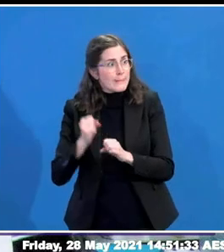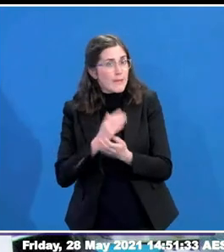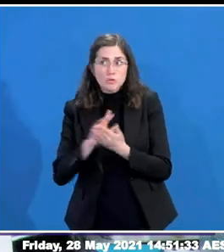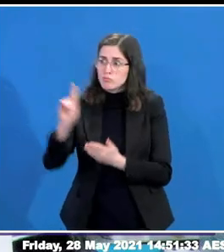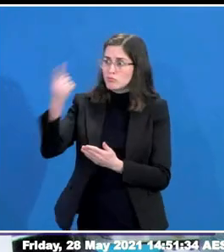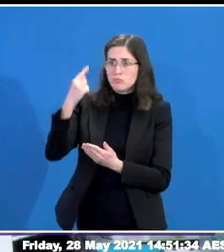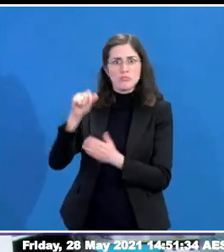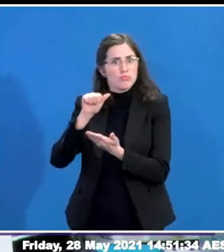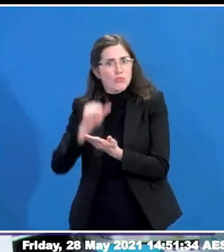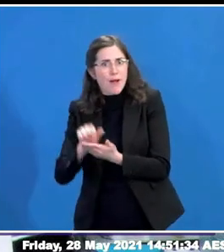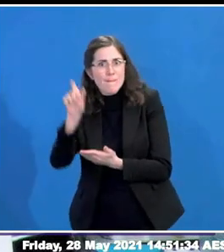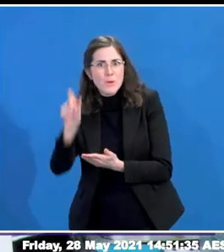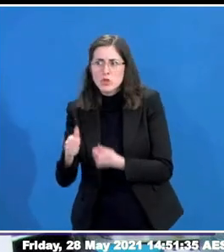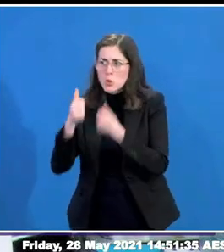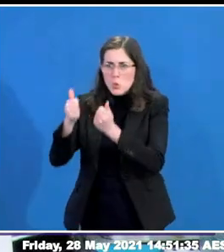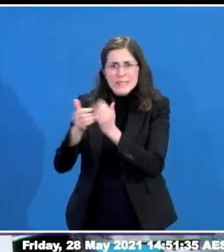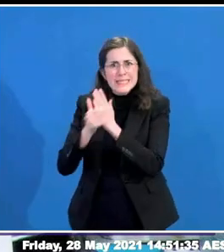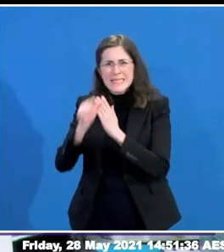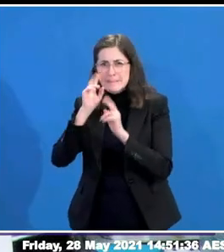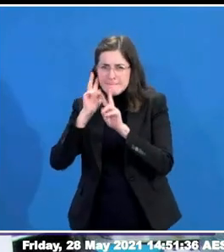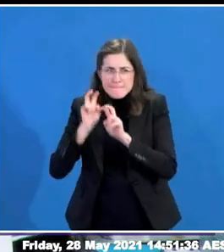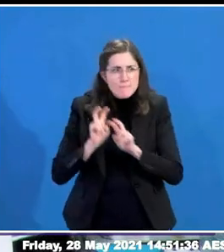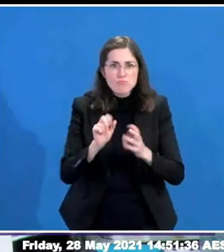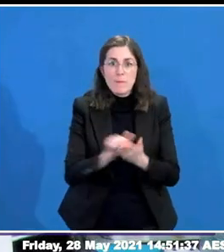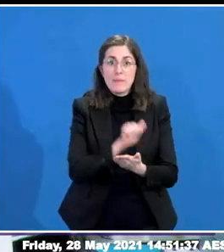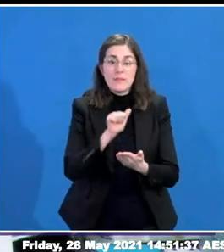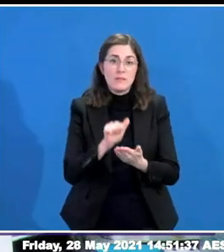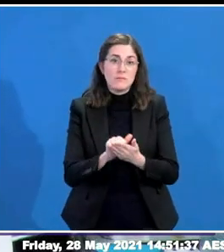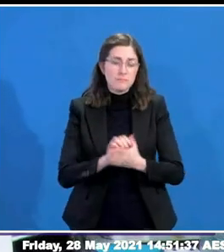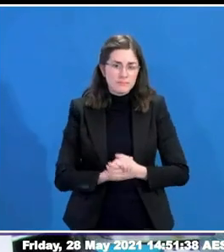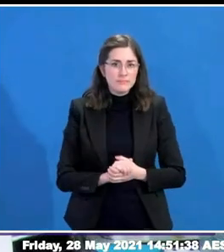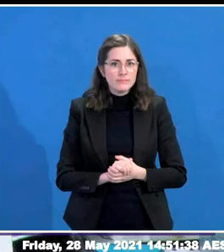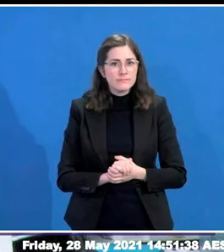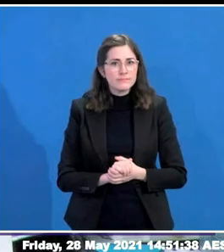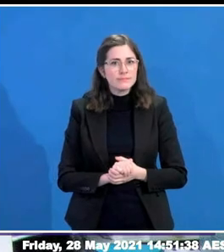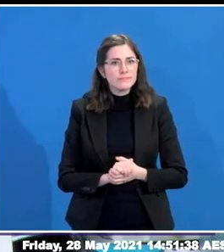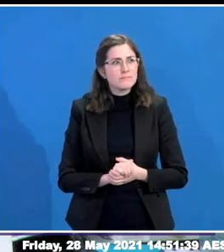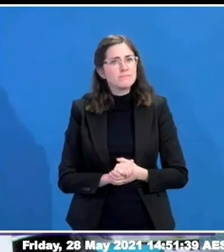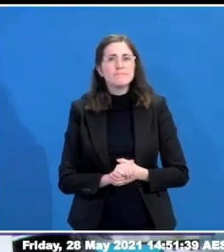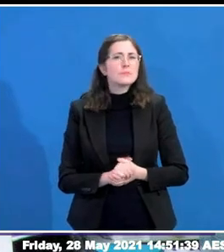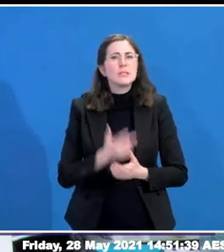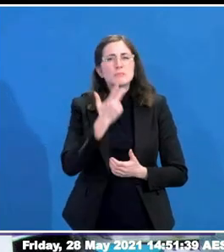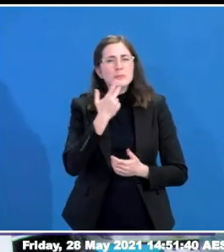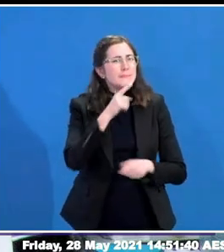service, but whenever you have a range of entities that are providing significant